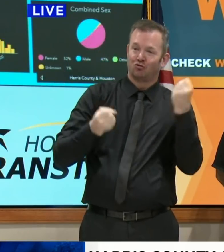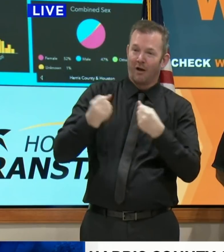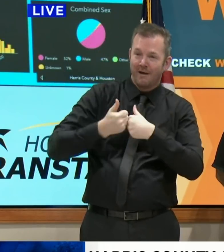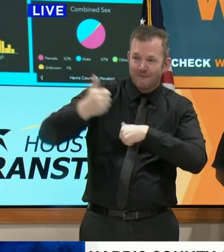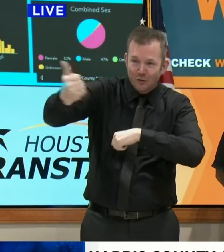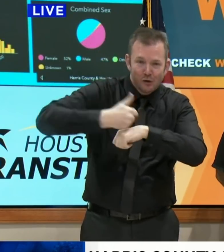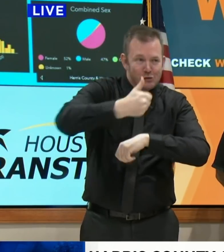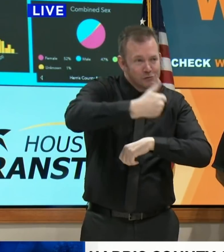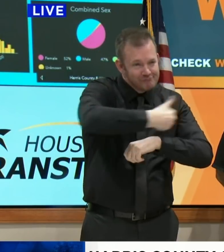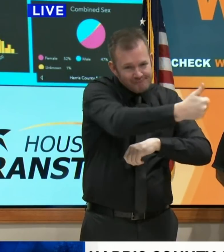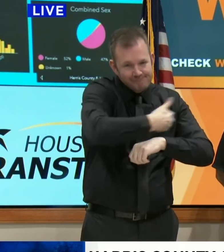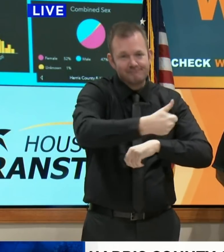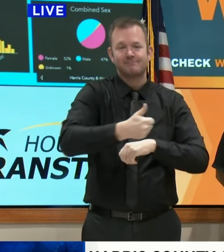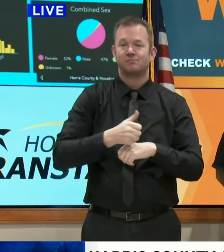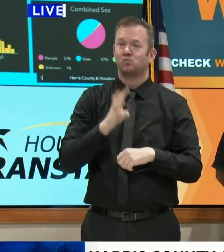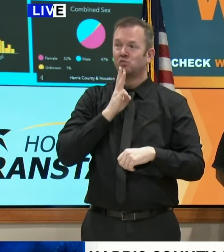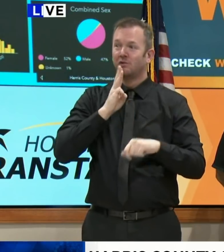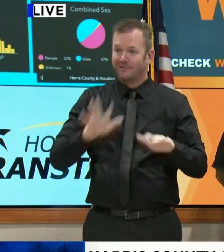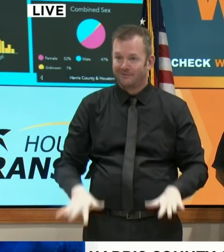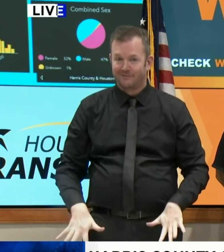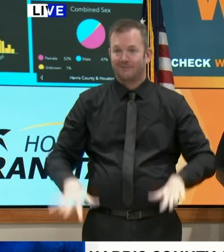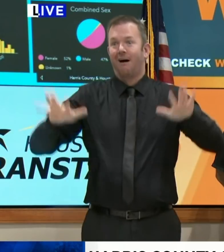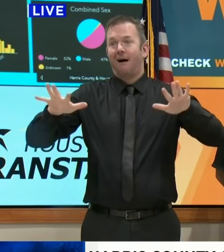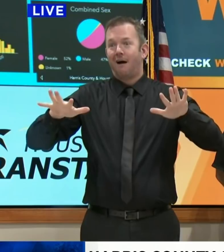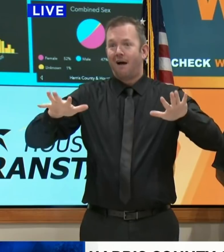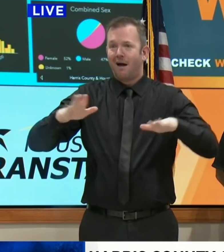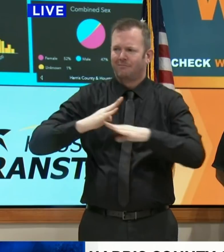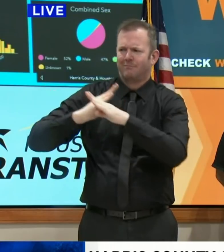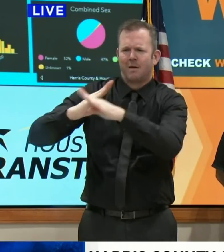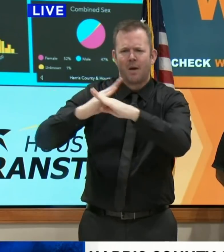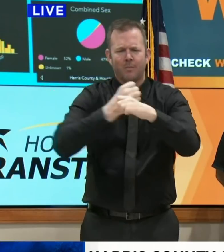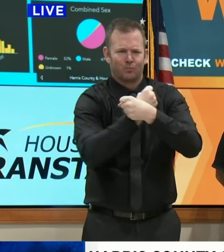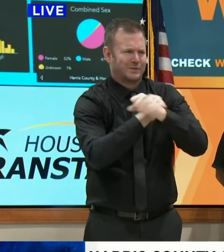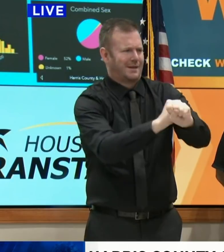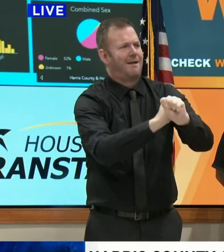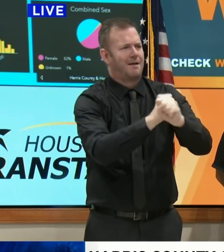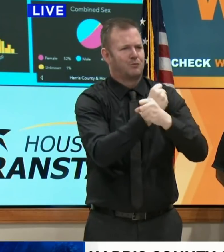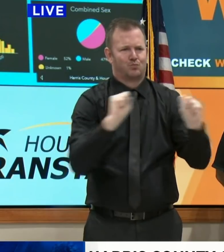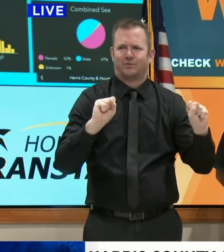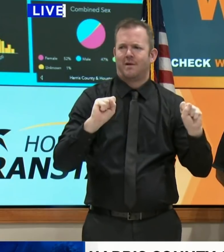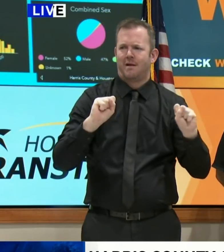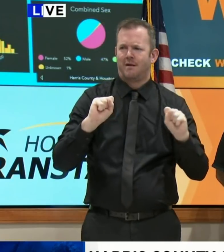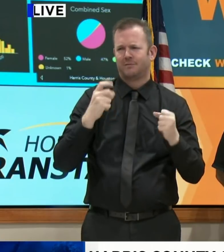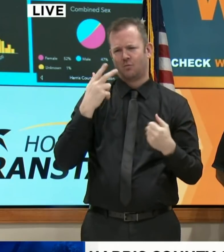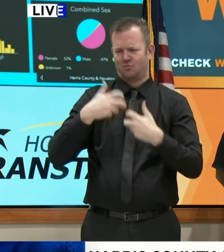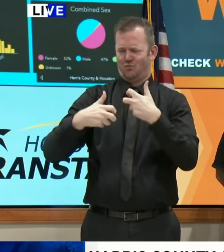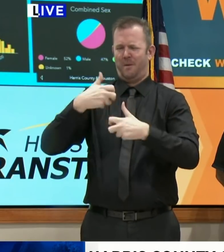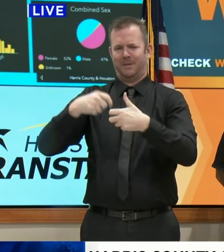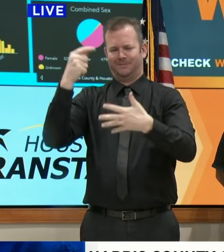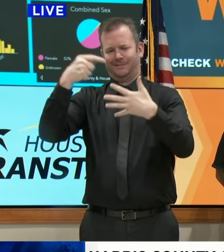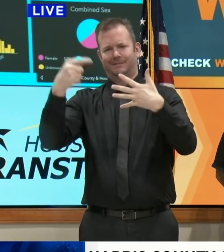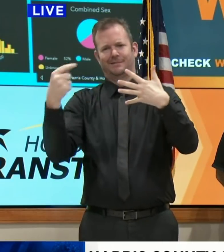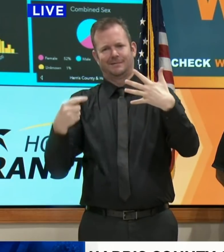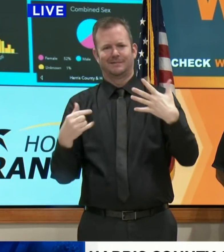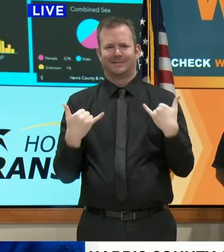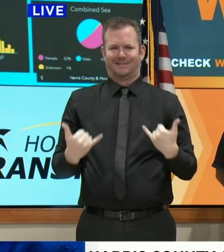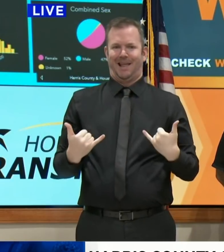dream and so we were working on early childhood education and early childhood education and transportation. We are working transportation. We are working on equitable flood protection